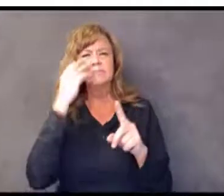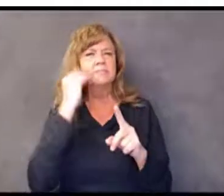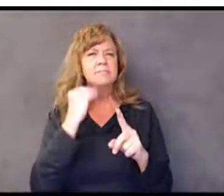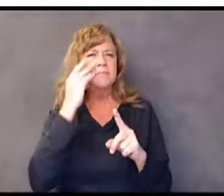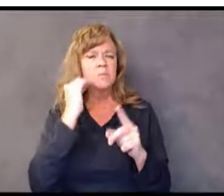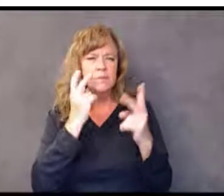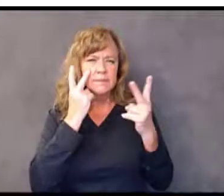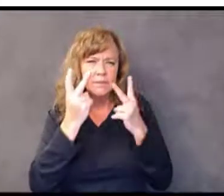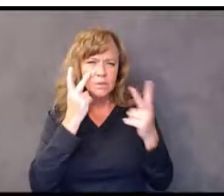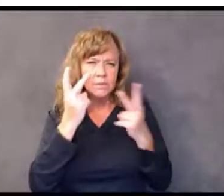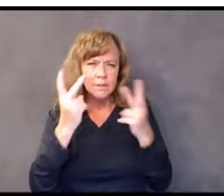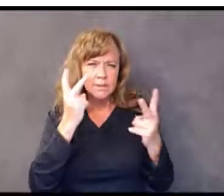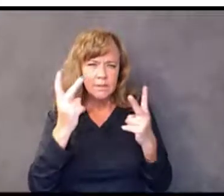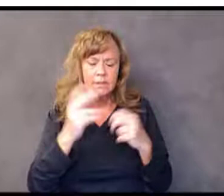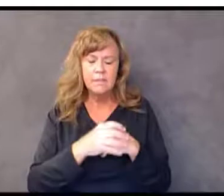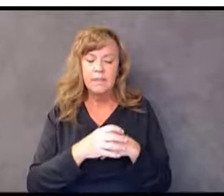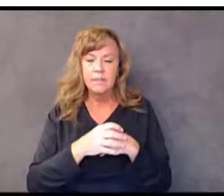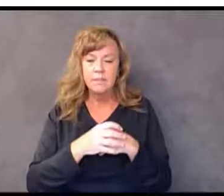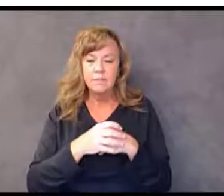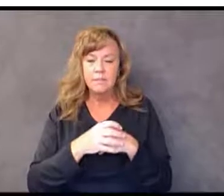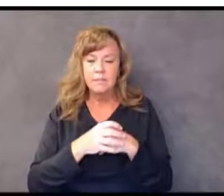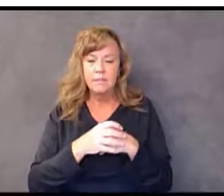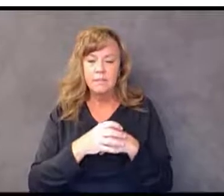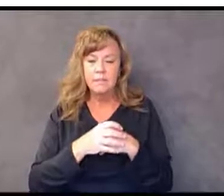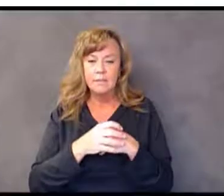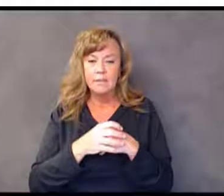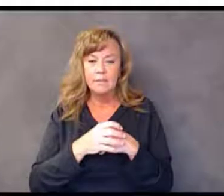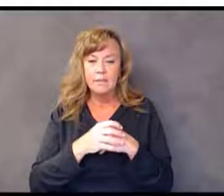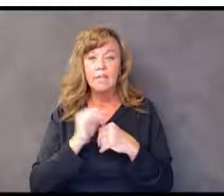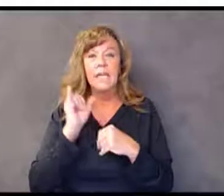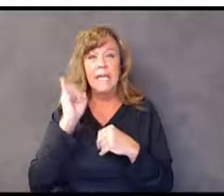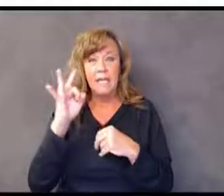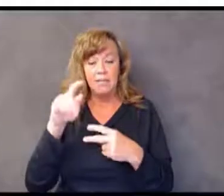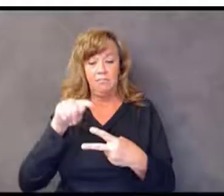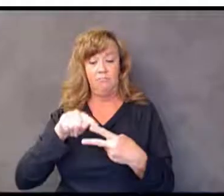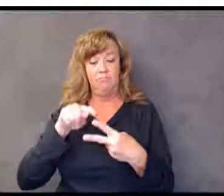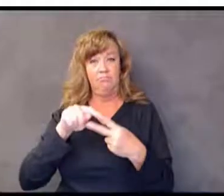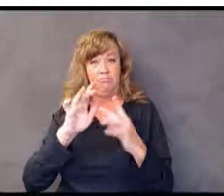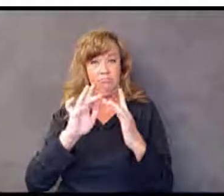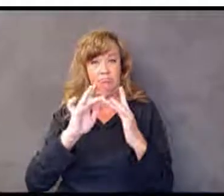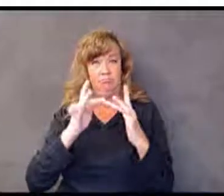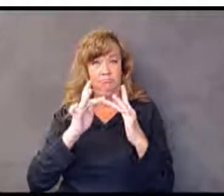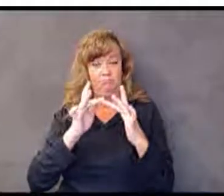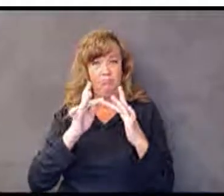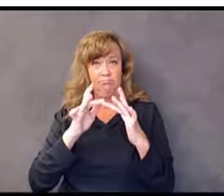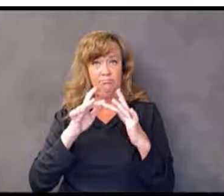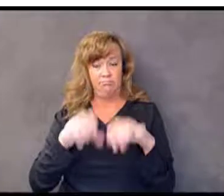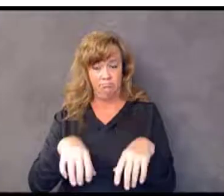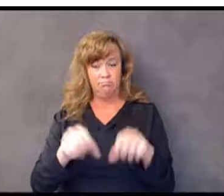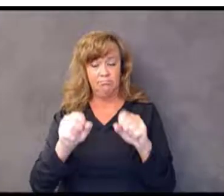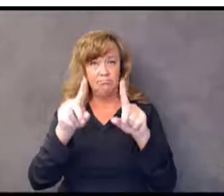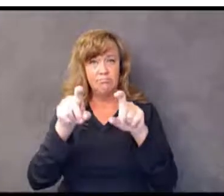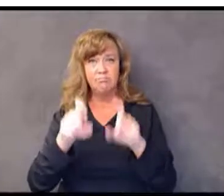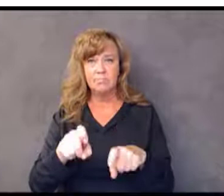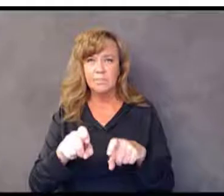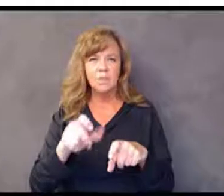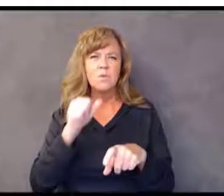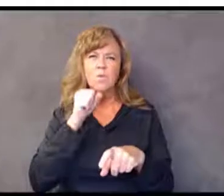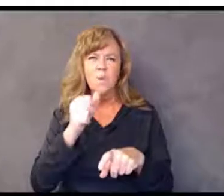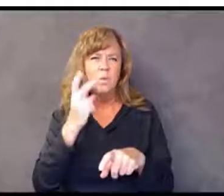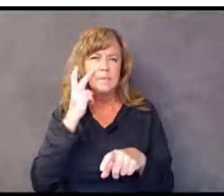Students taking the IRI at isip.istation.com will not see characters present on the screen